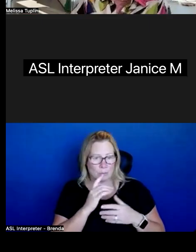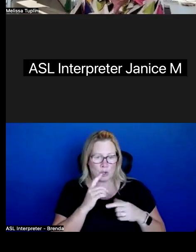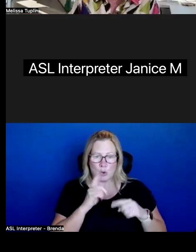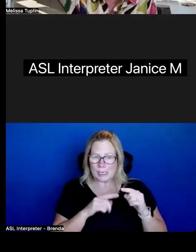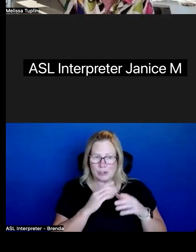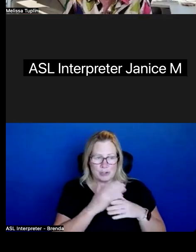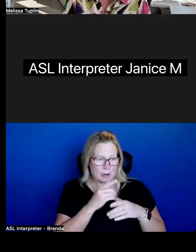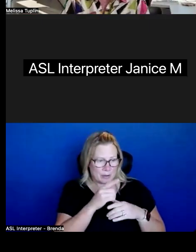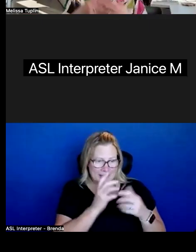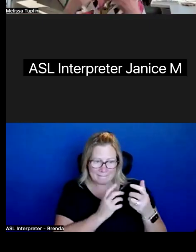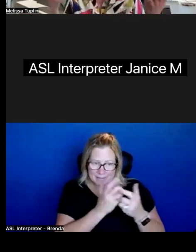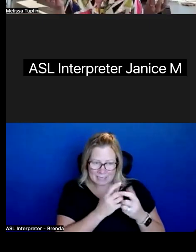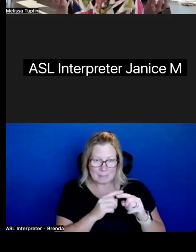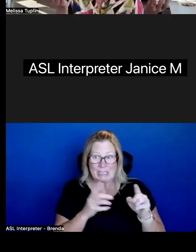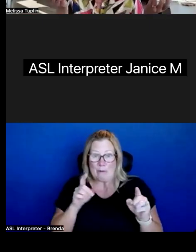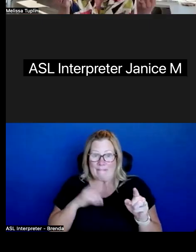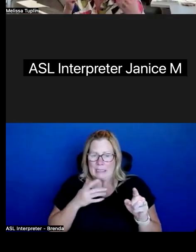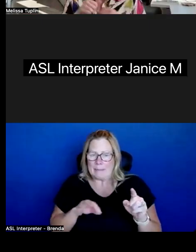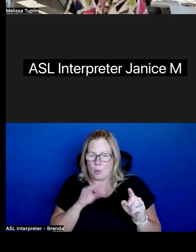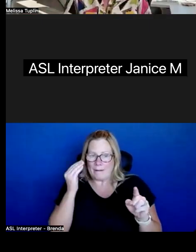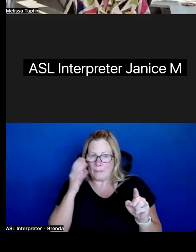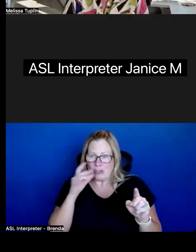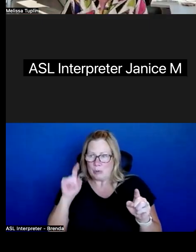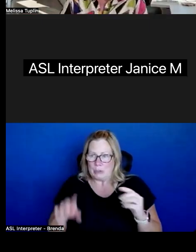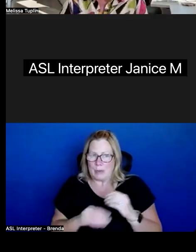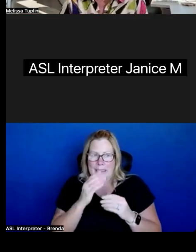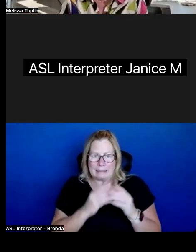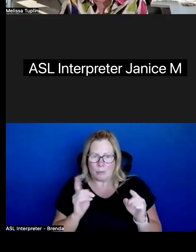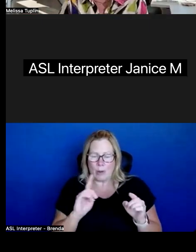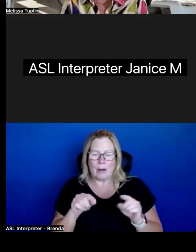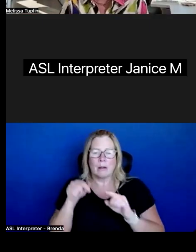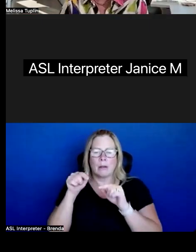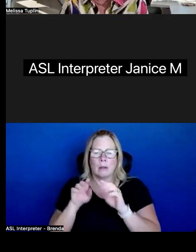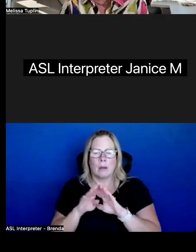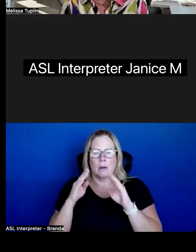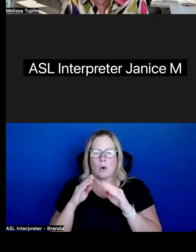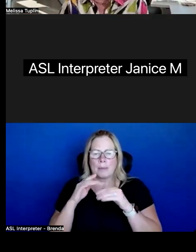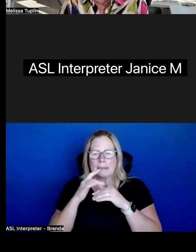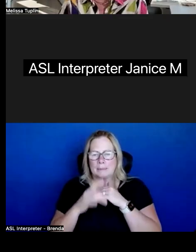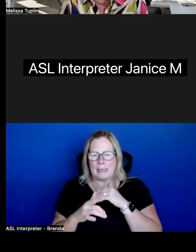the community committee, this Open Space section is available to include that. It